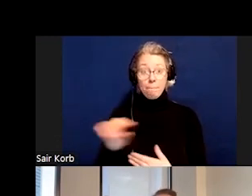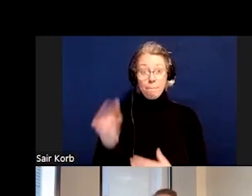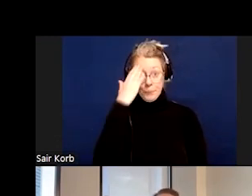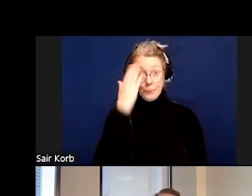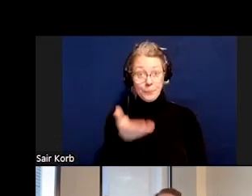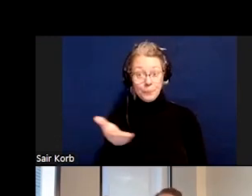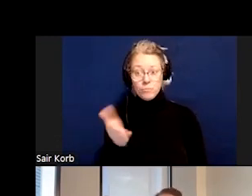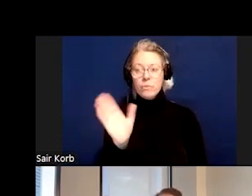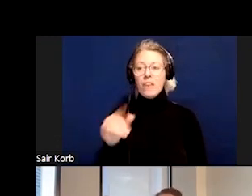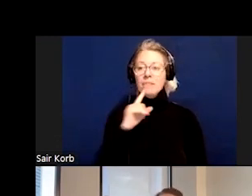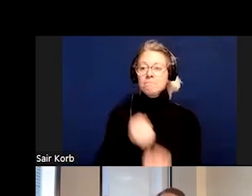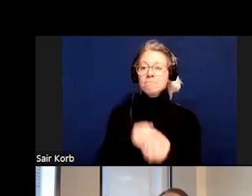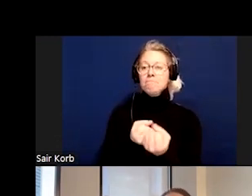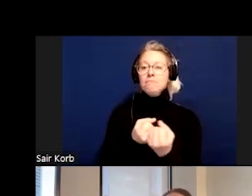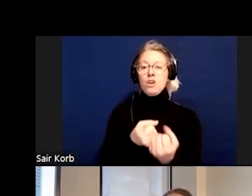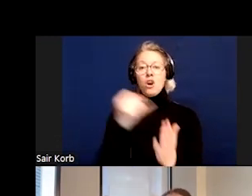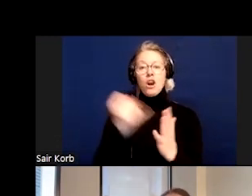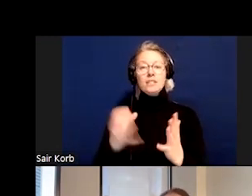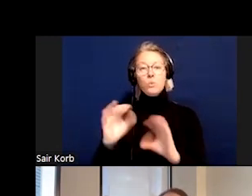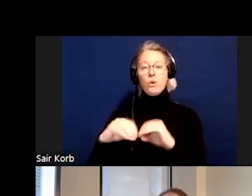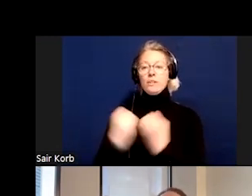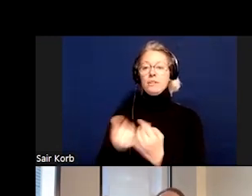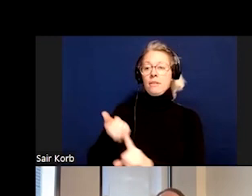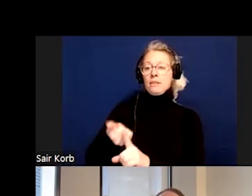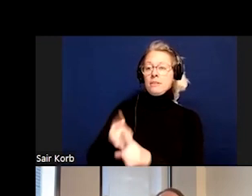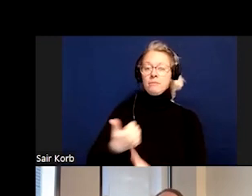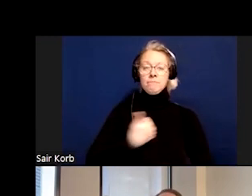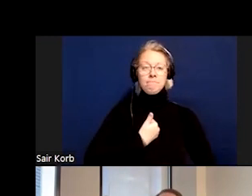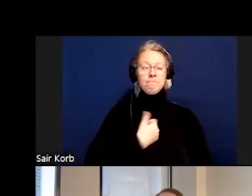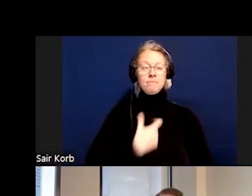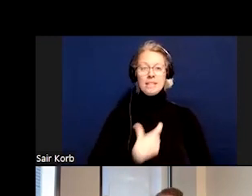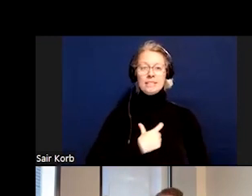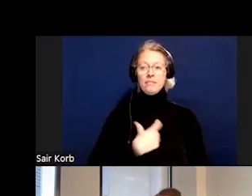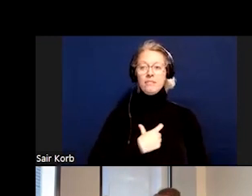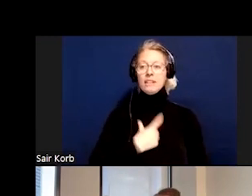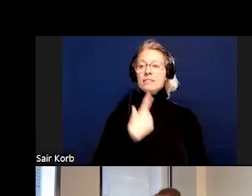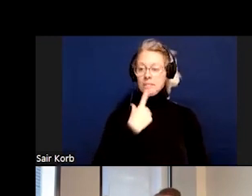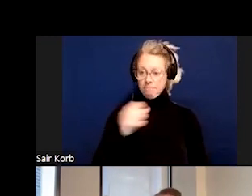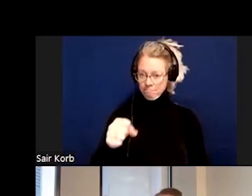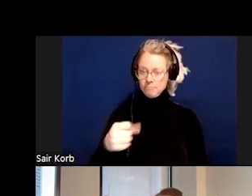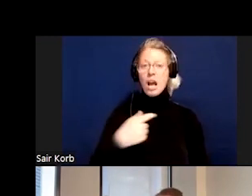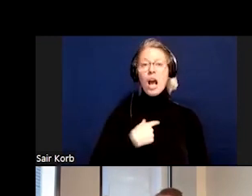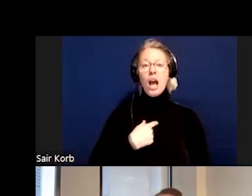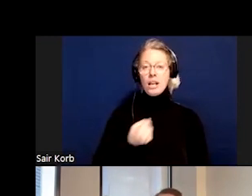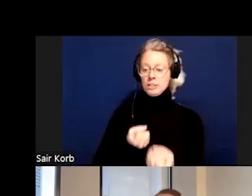artists and organizations that self-identify as part of and serving equity-deserving communities